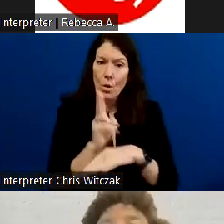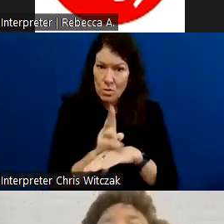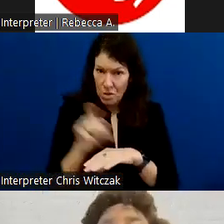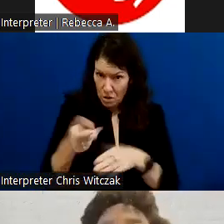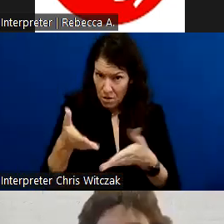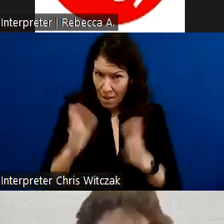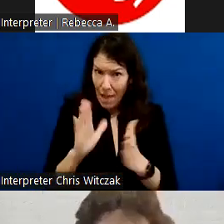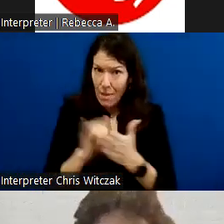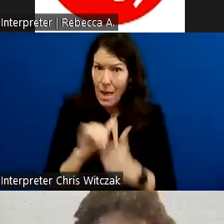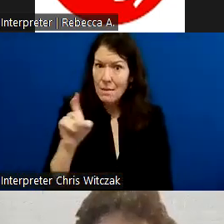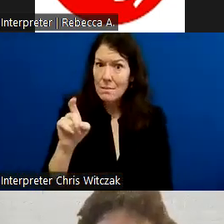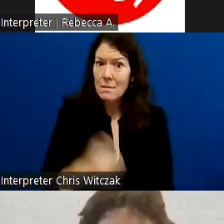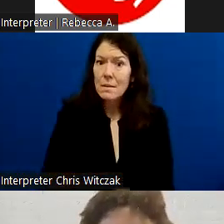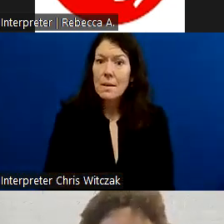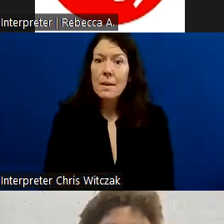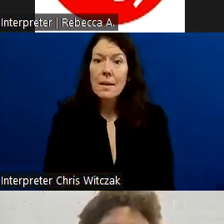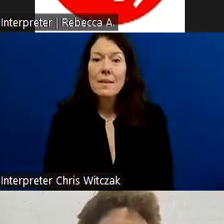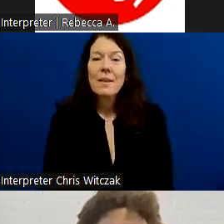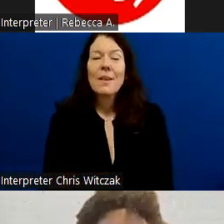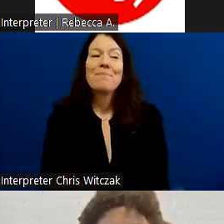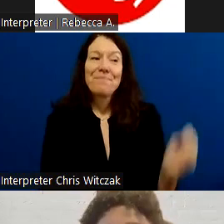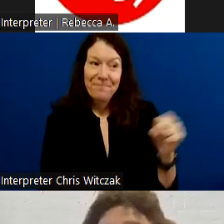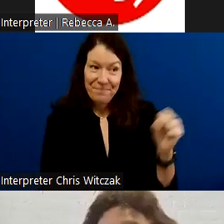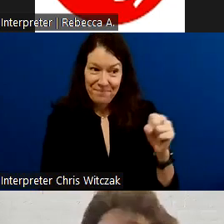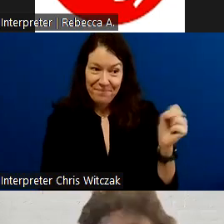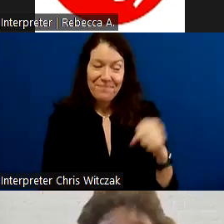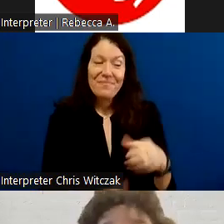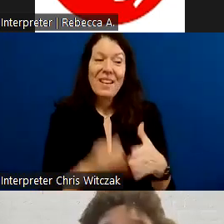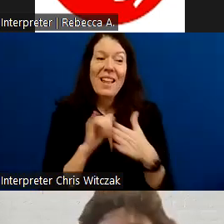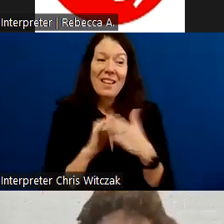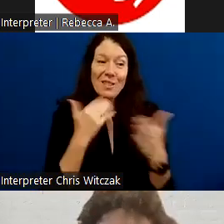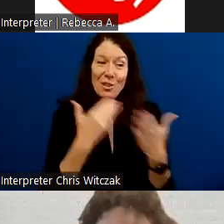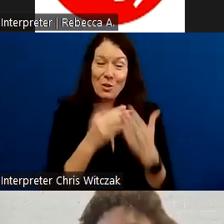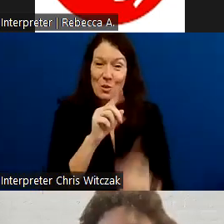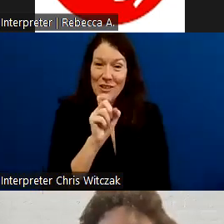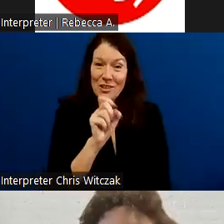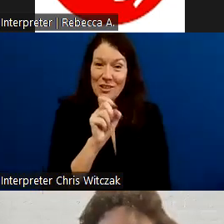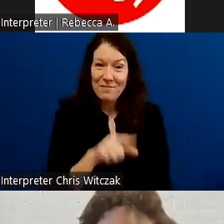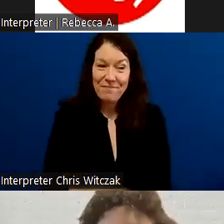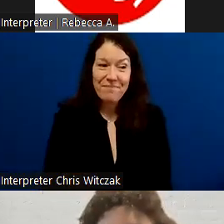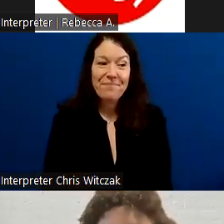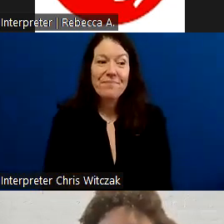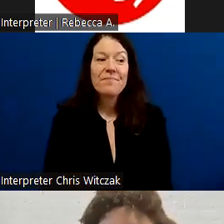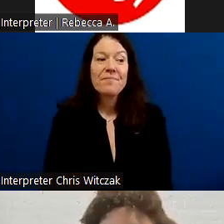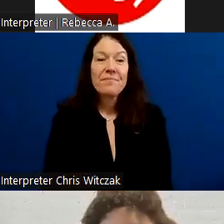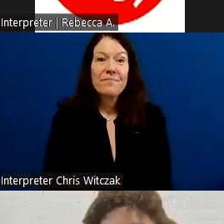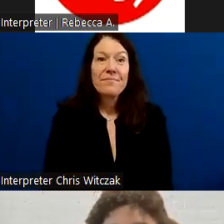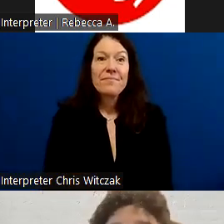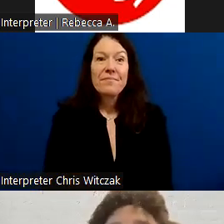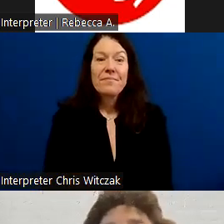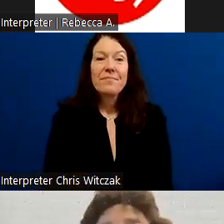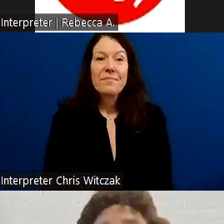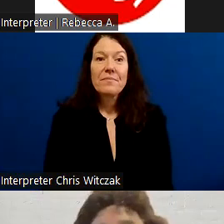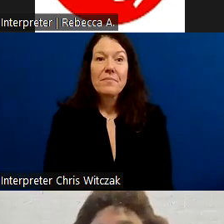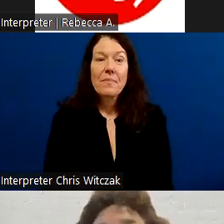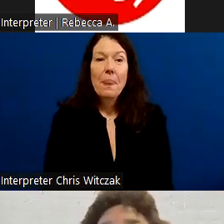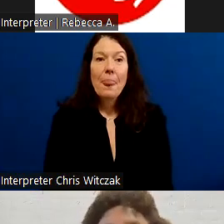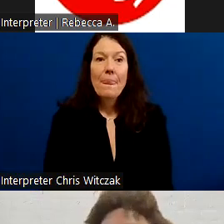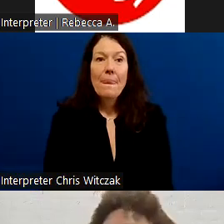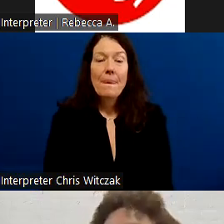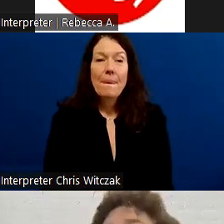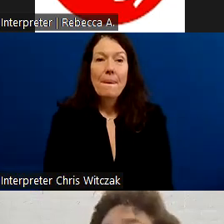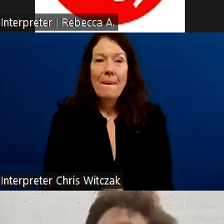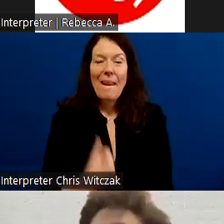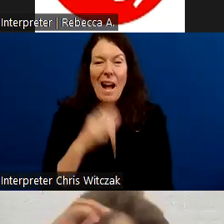9Jamie) yeah this is a very good question um and so I'll start and I'll turn it over